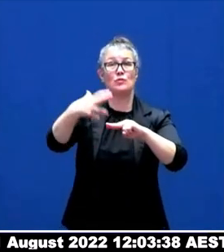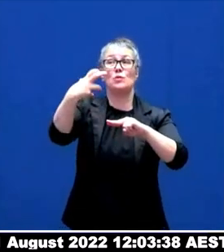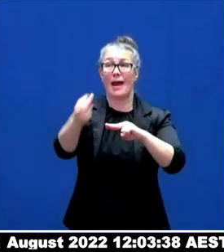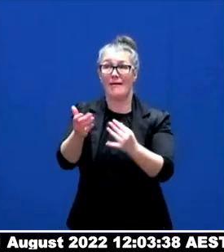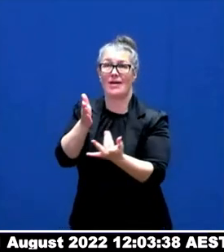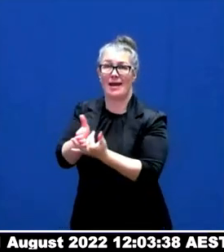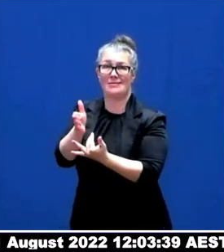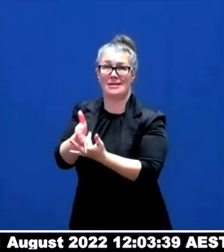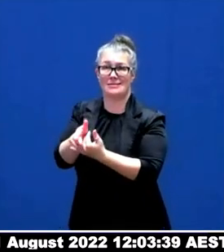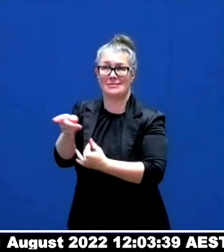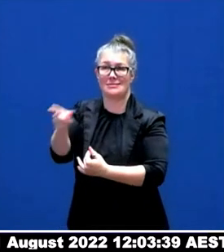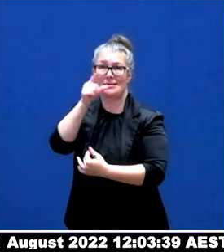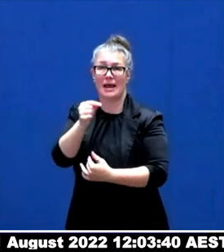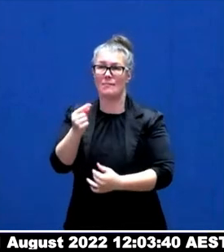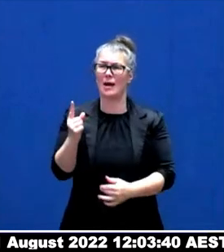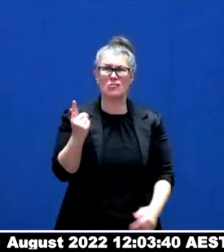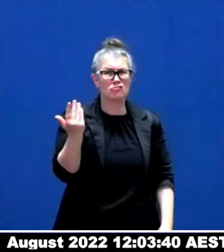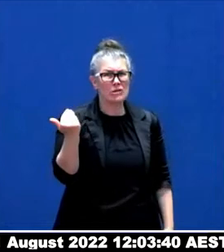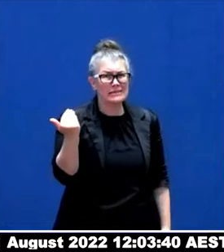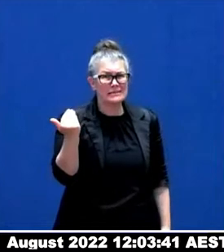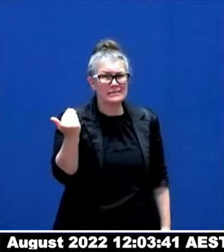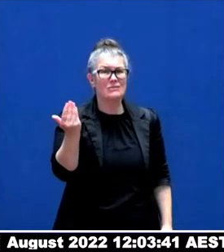A relatively recent thing, to have the in-house OT?